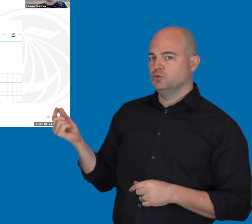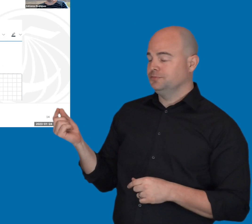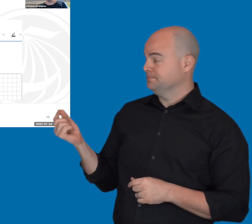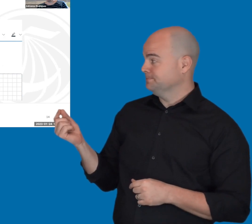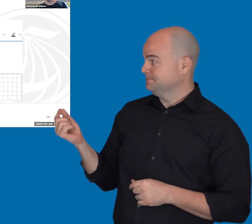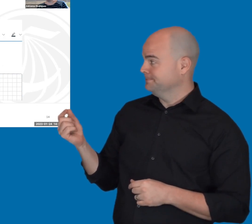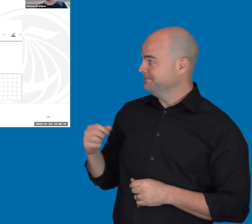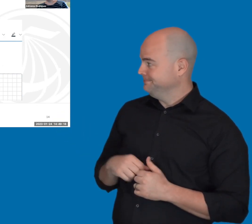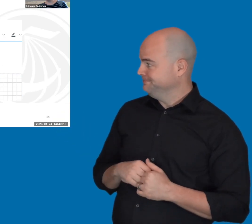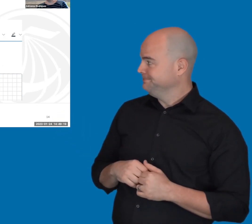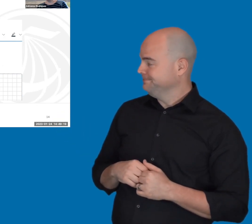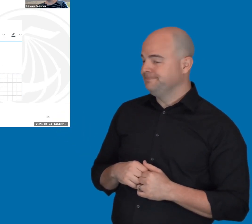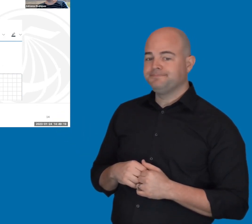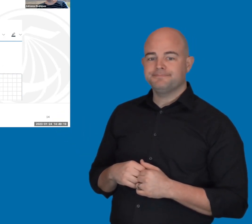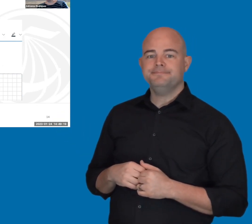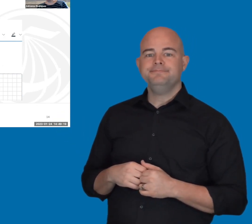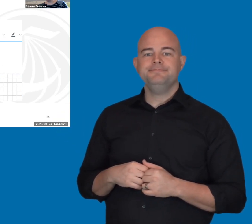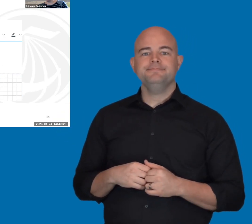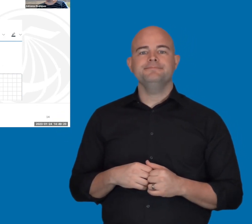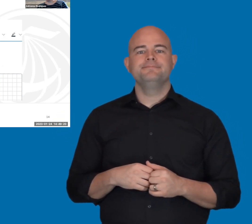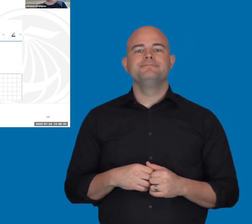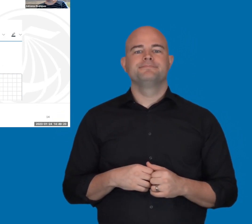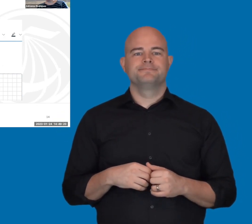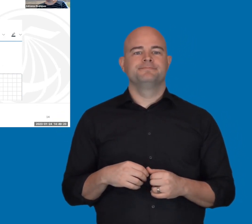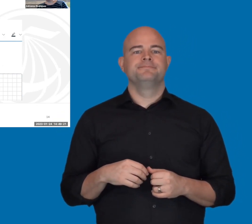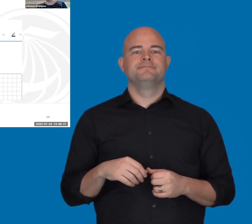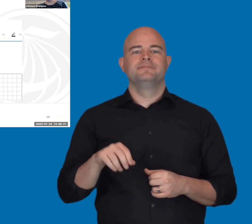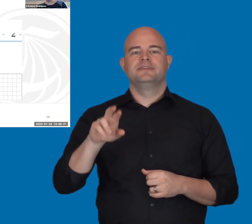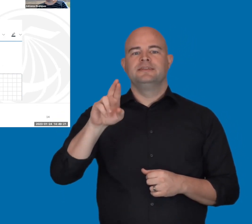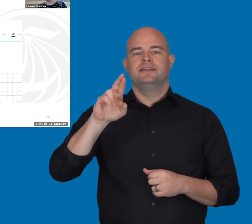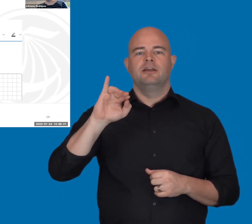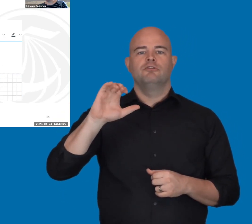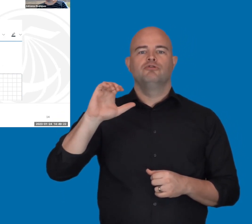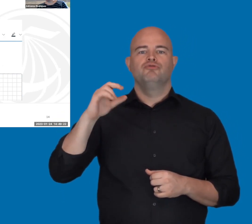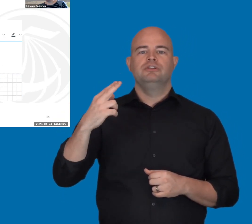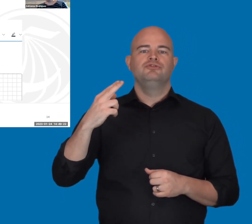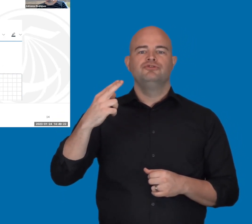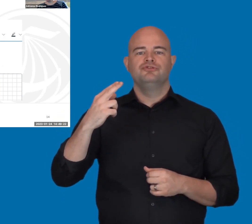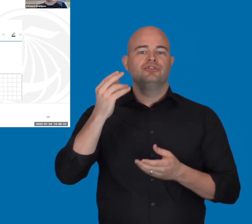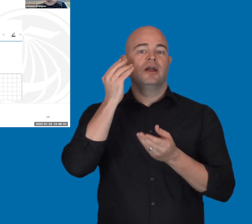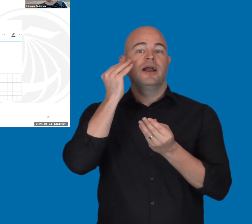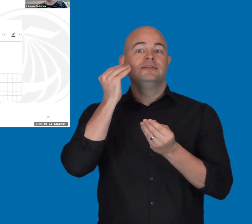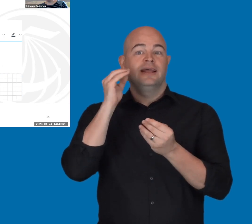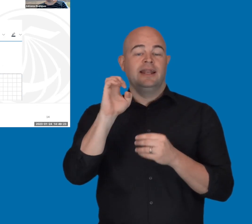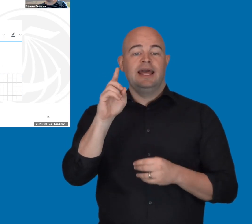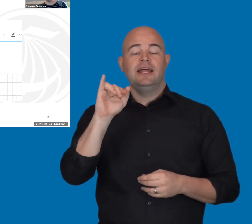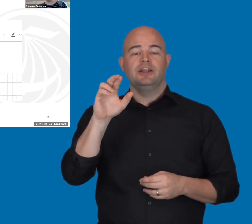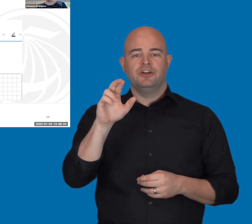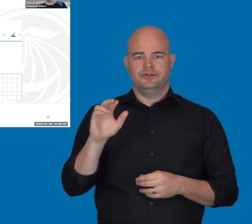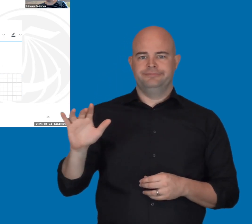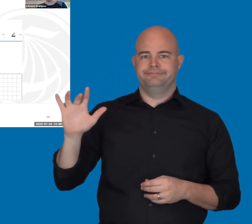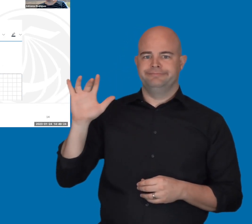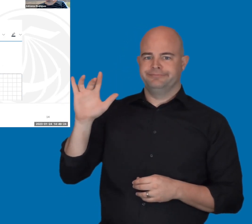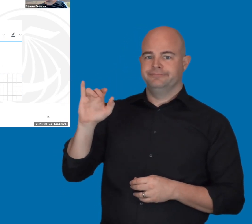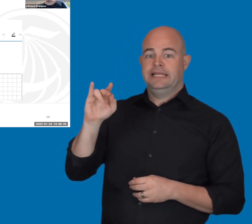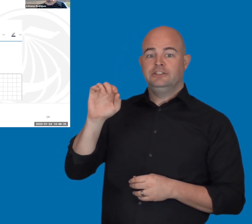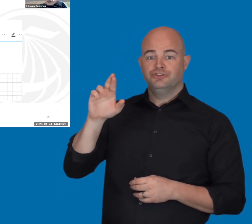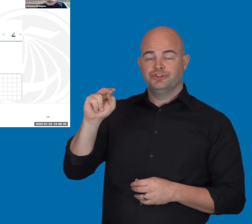If you don't know, in your rich content editor, you can just go to Insert, Table. Choose your numbers of rows and columns